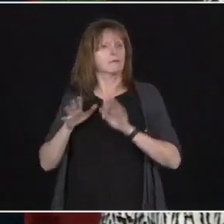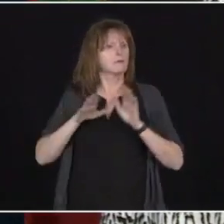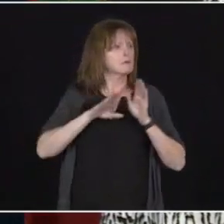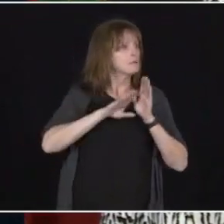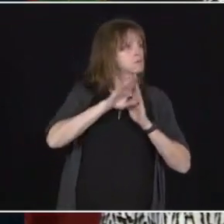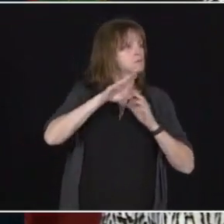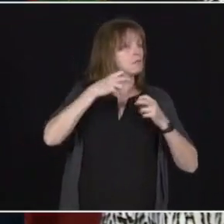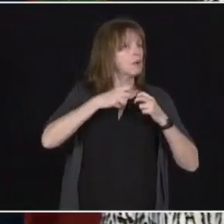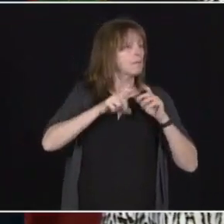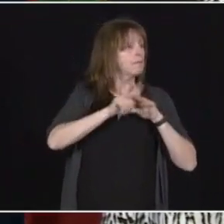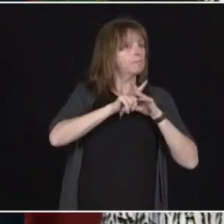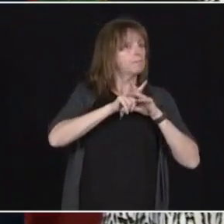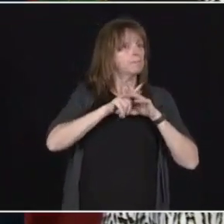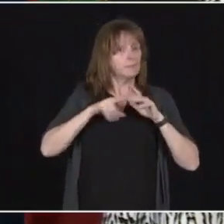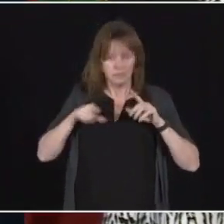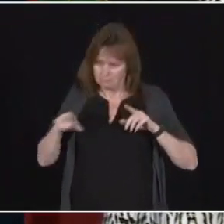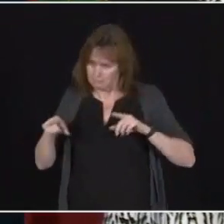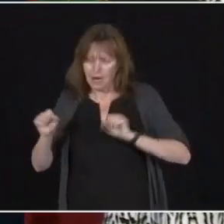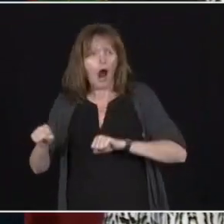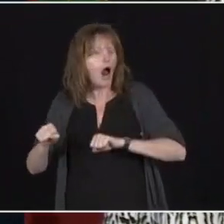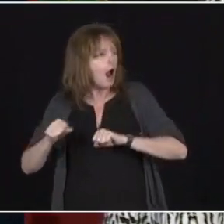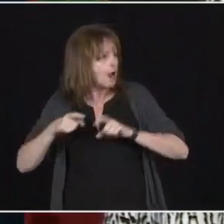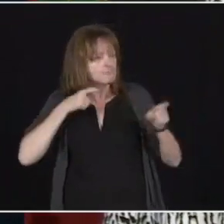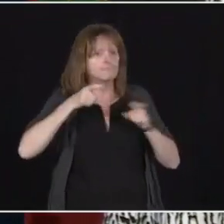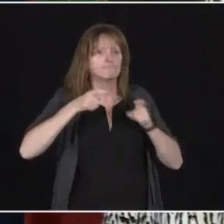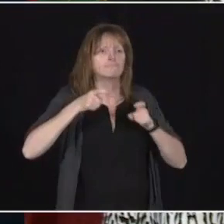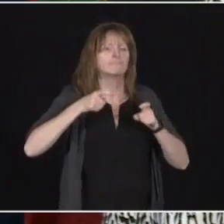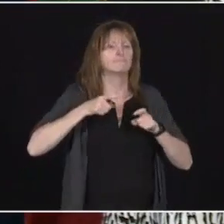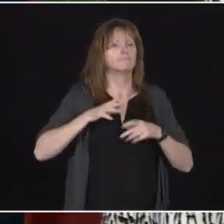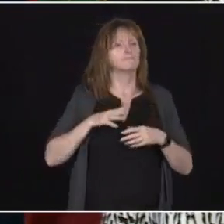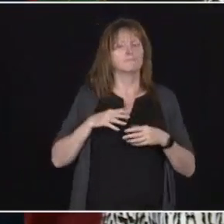have ever been. They are ready to react at any given time.